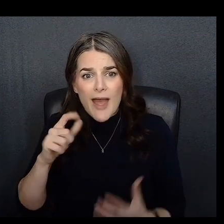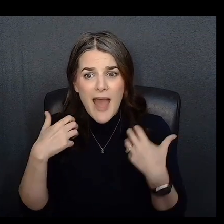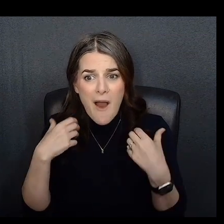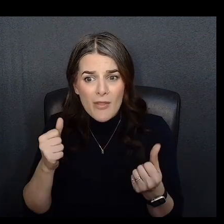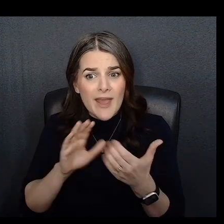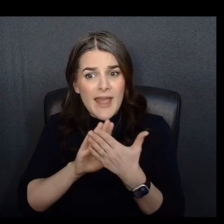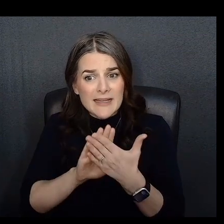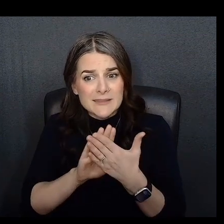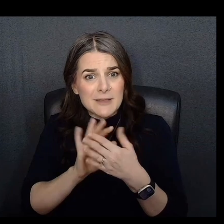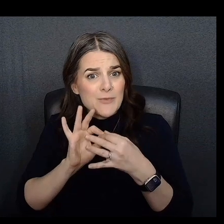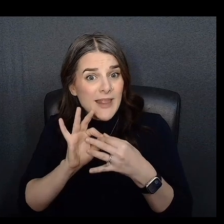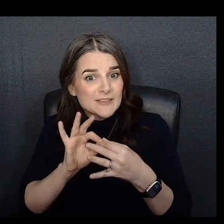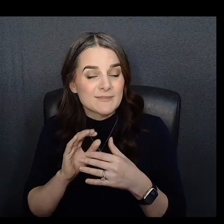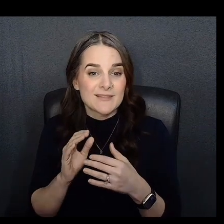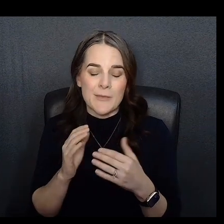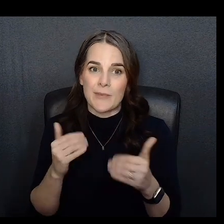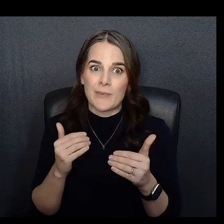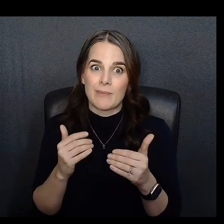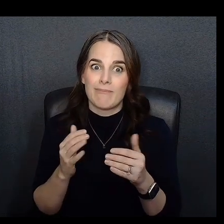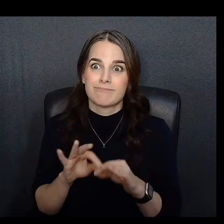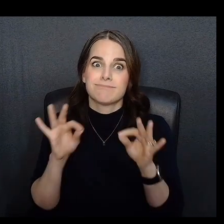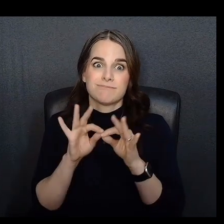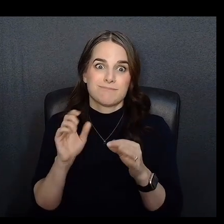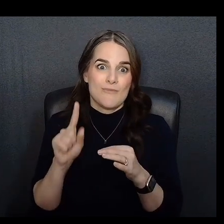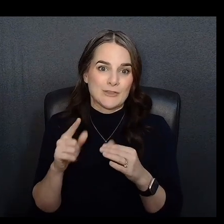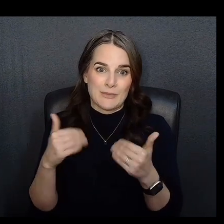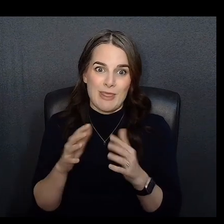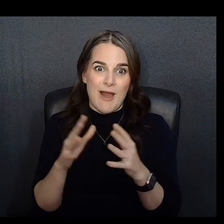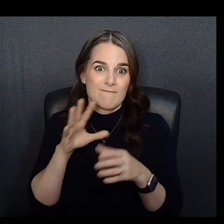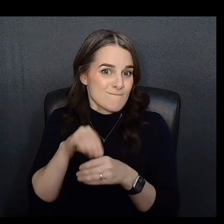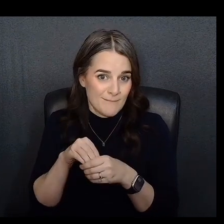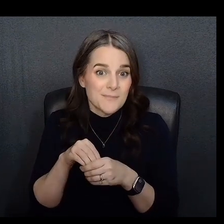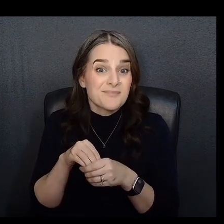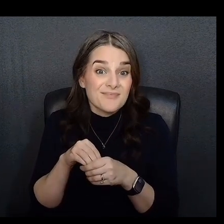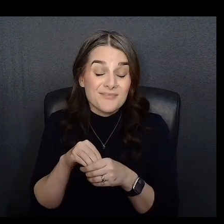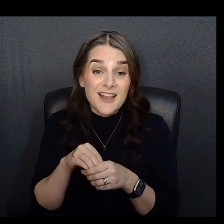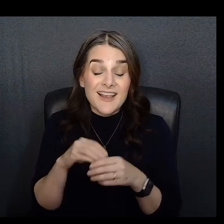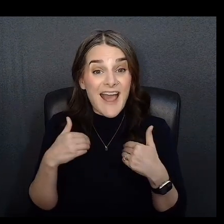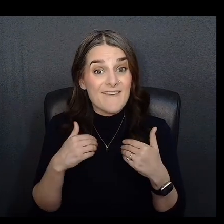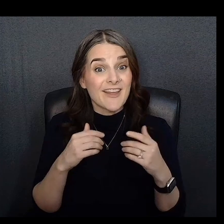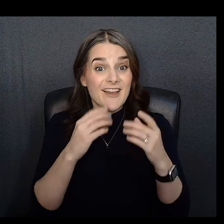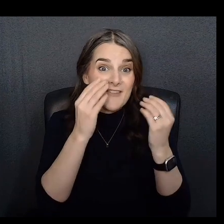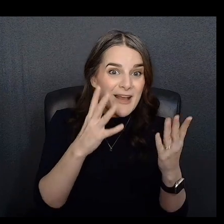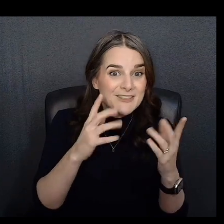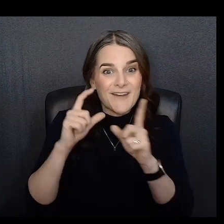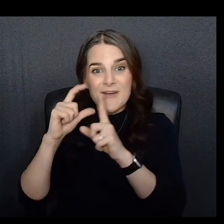So we can have this information, we can have this vocabulary, and we can talk about here's strategies to teach it,